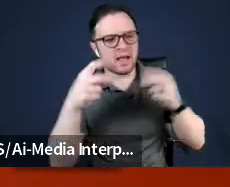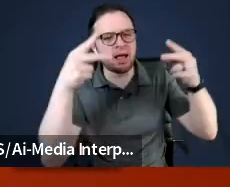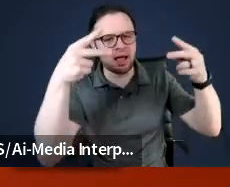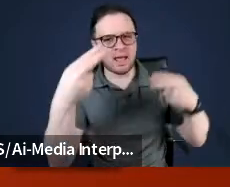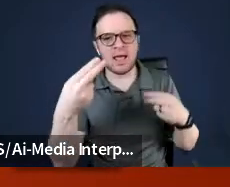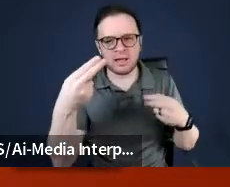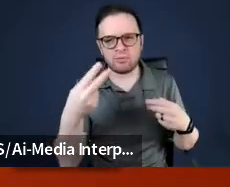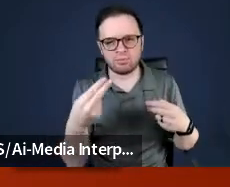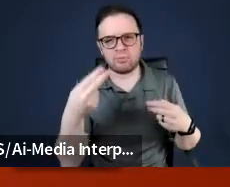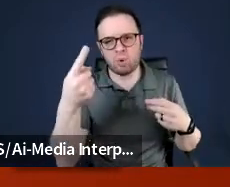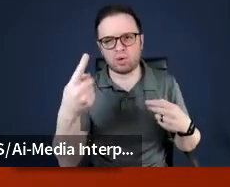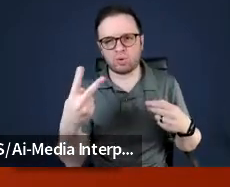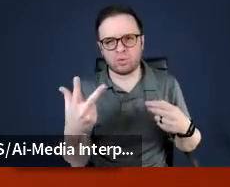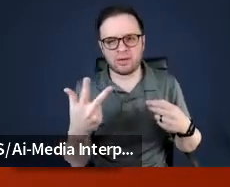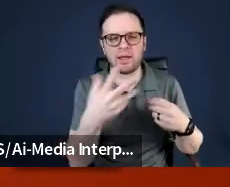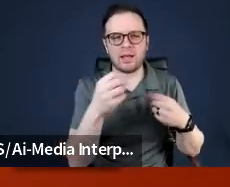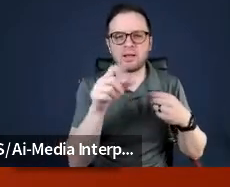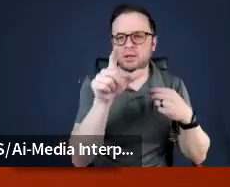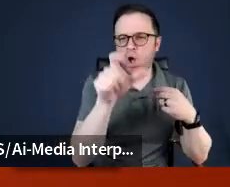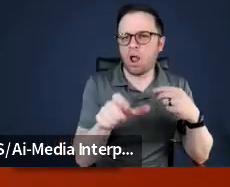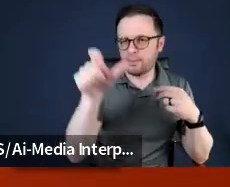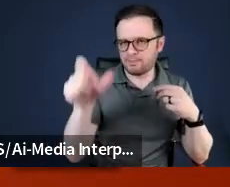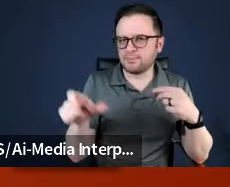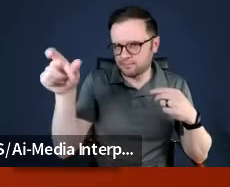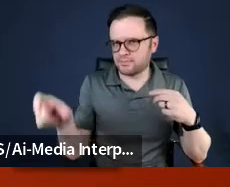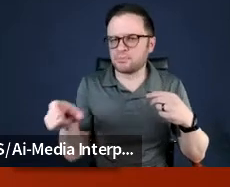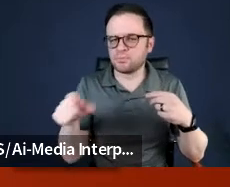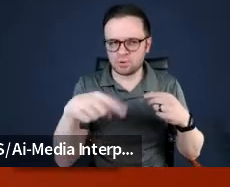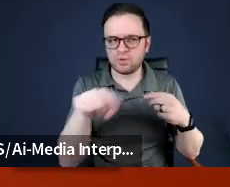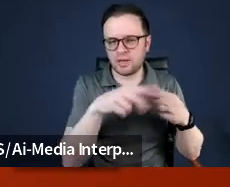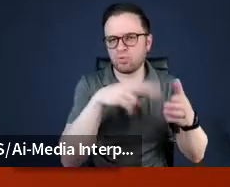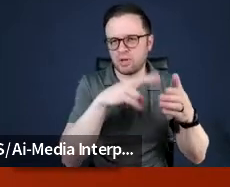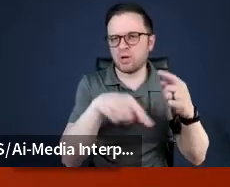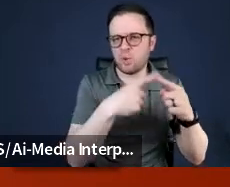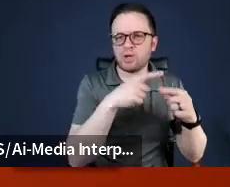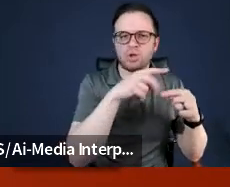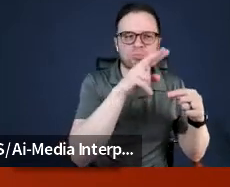is added, Matt, can you think of anything else off of the top of your head? Matt